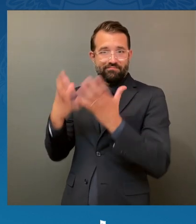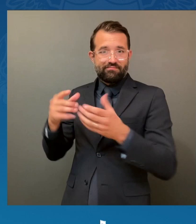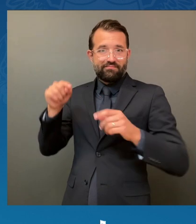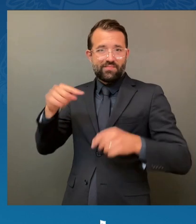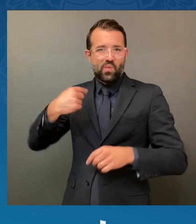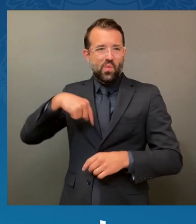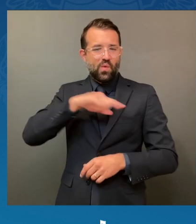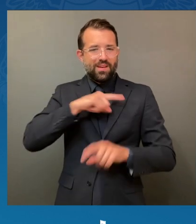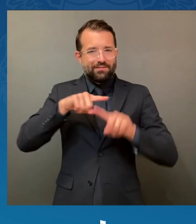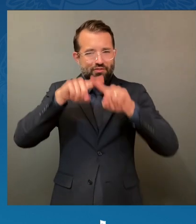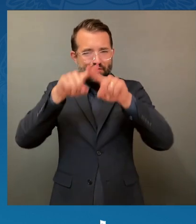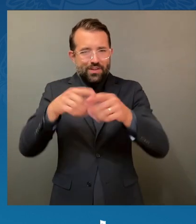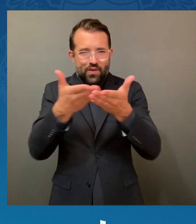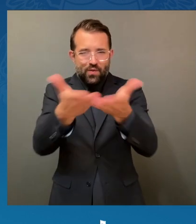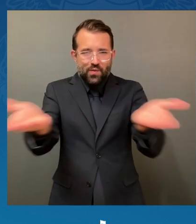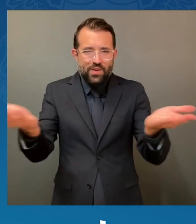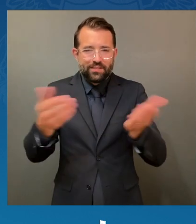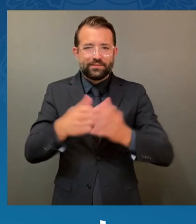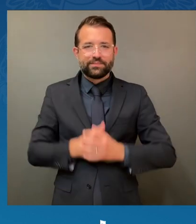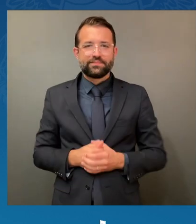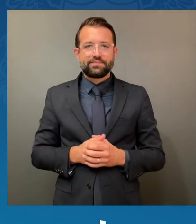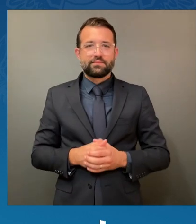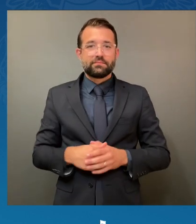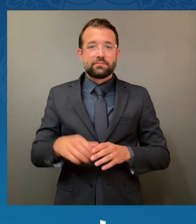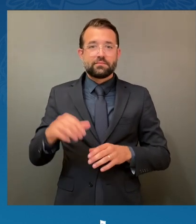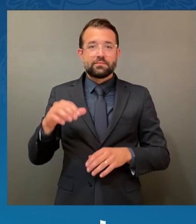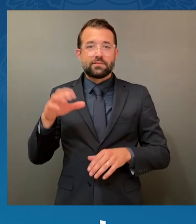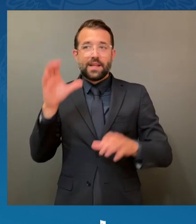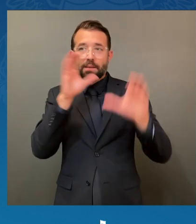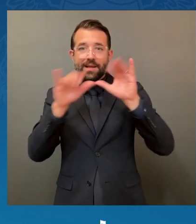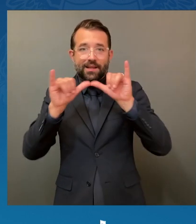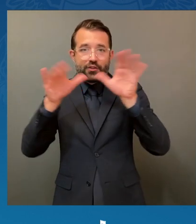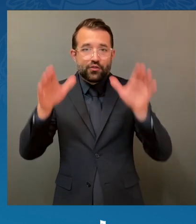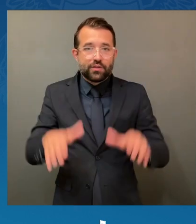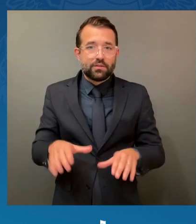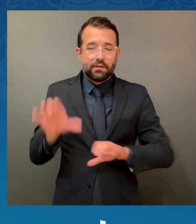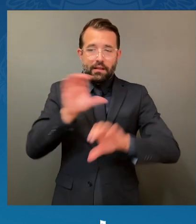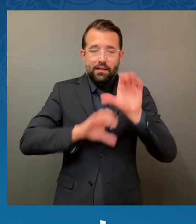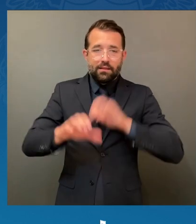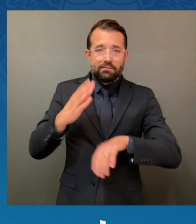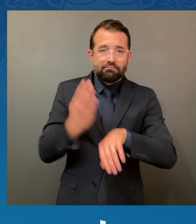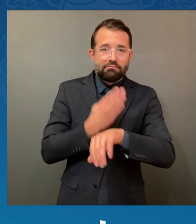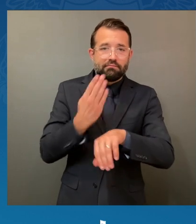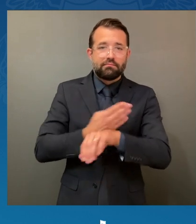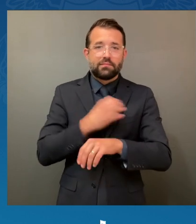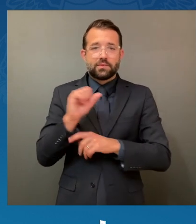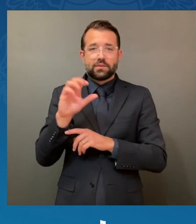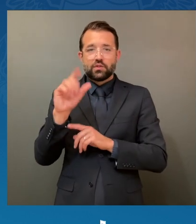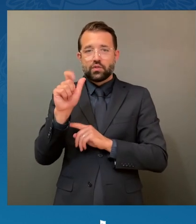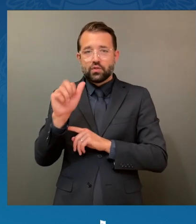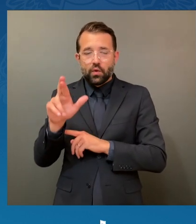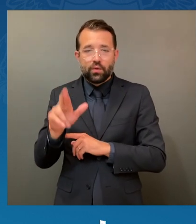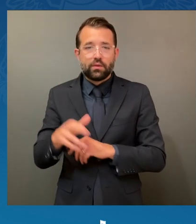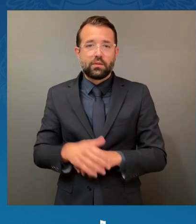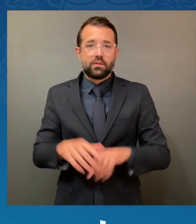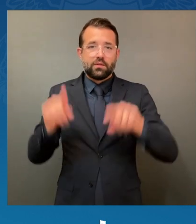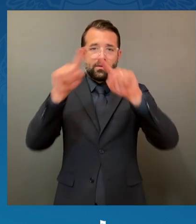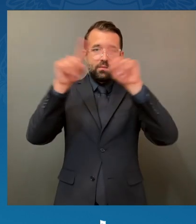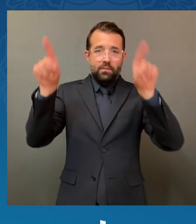working to make our solar panels more efficient. You are architects designing sustainable